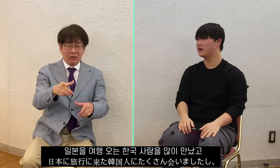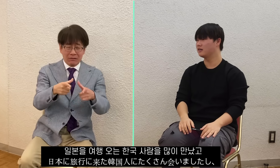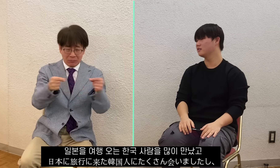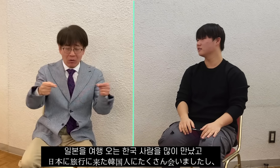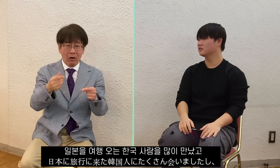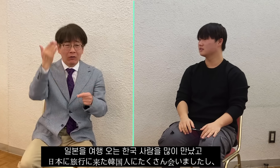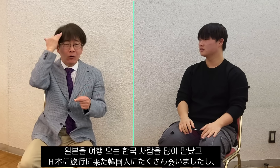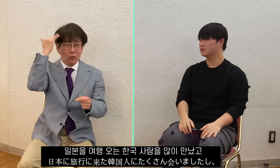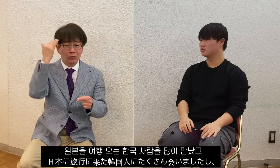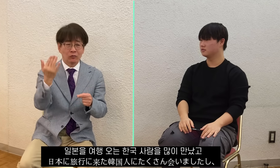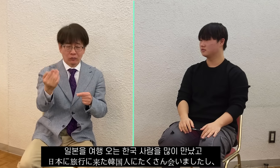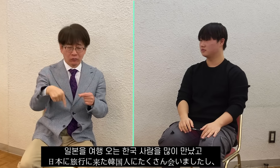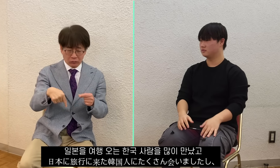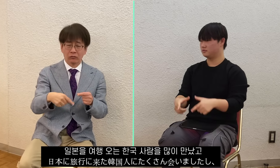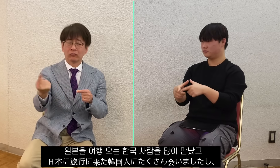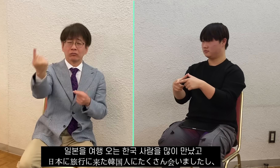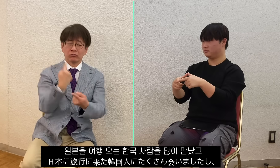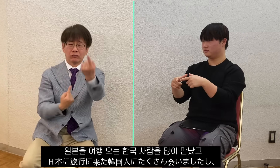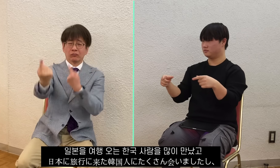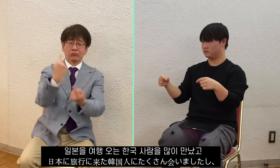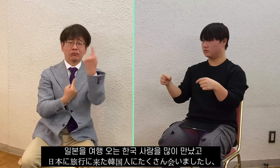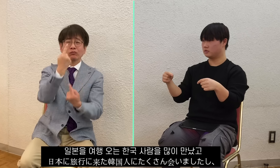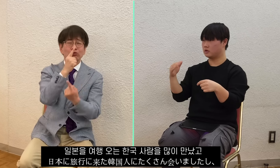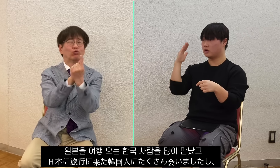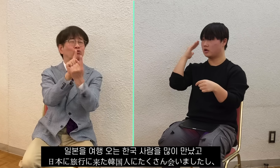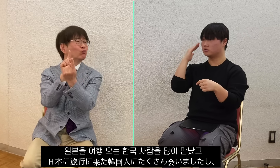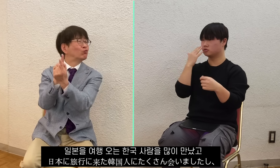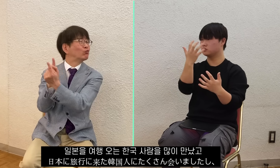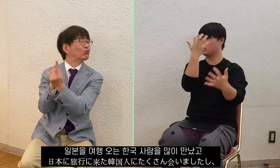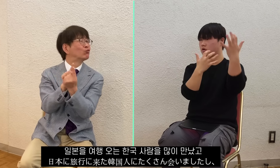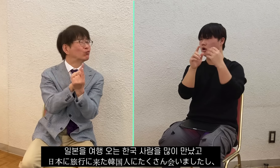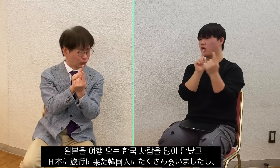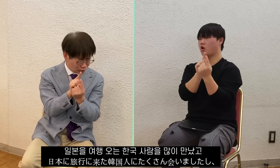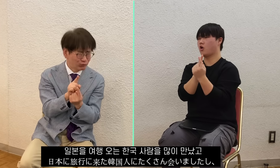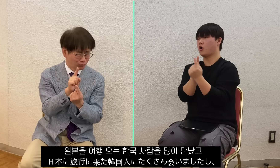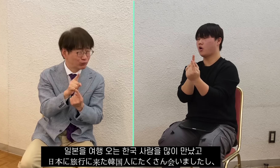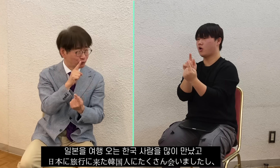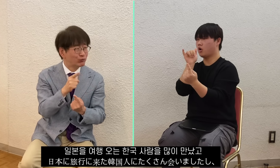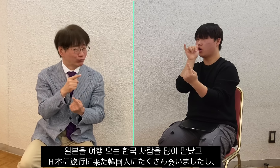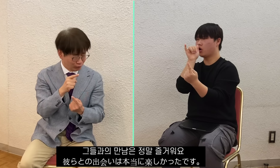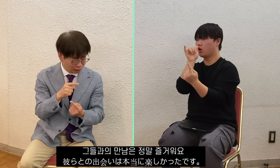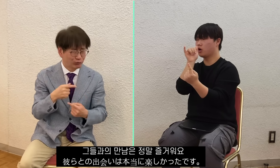I met a lot of Koreans who came to Japan